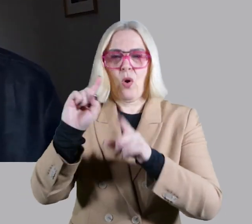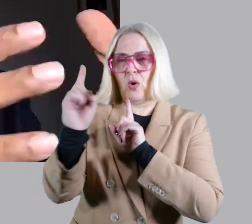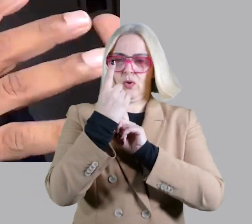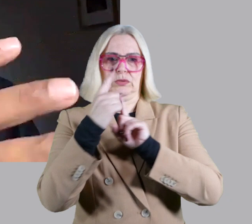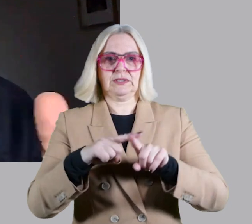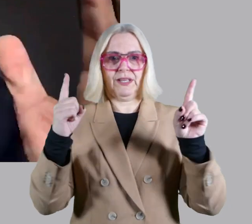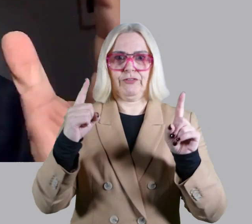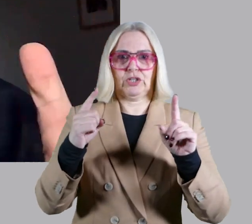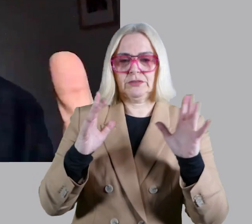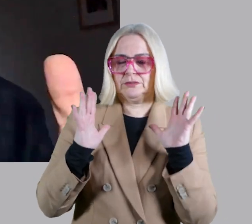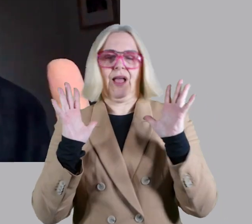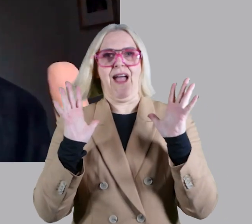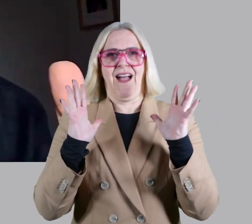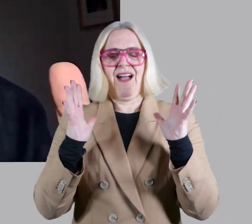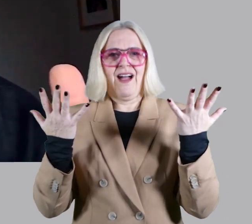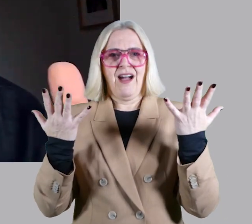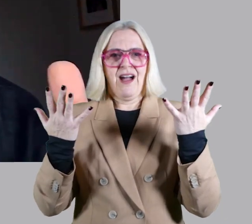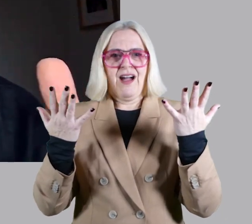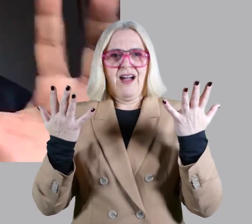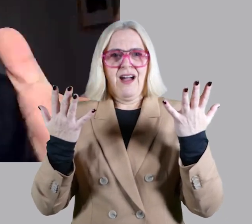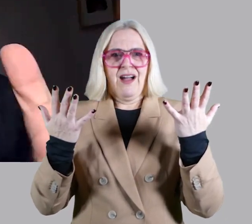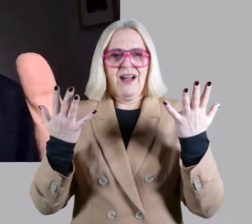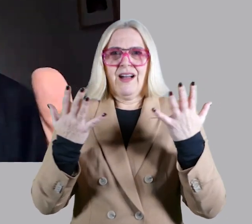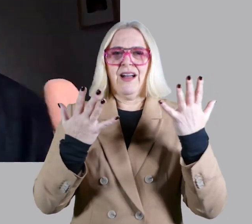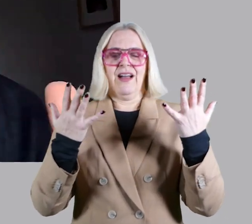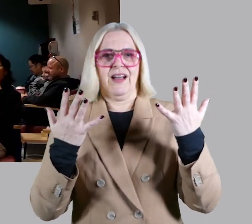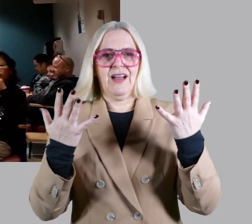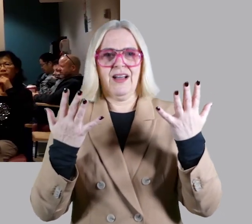You got to download 20 years of experience with a single provider